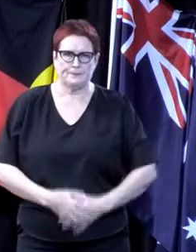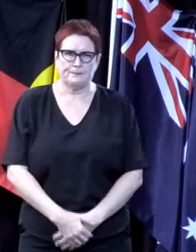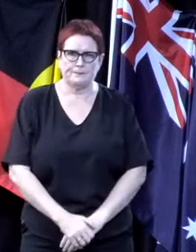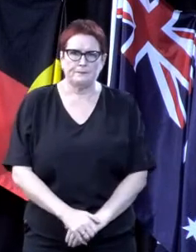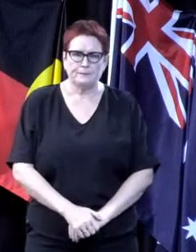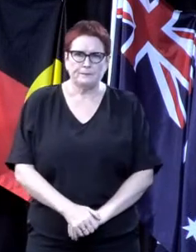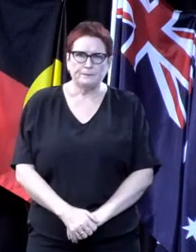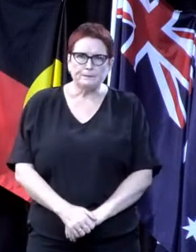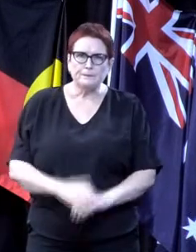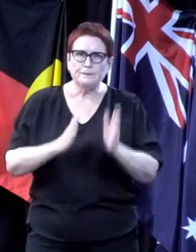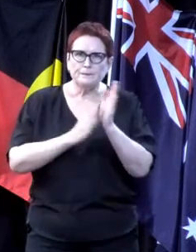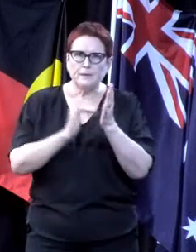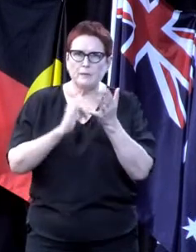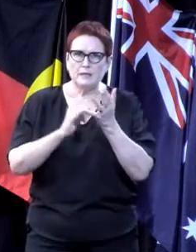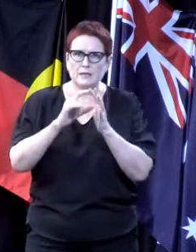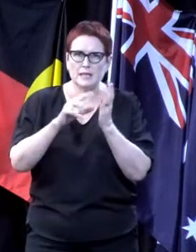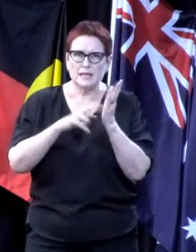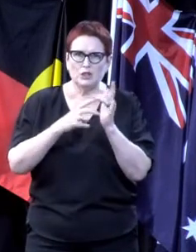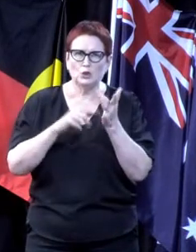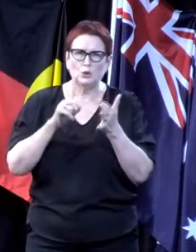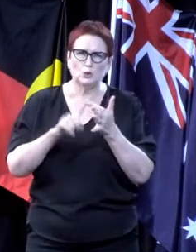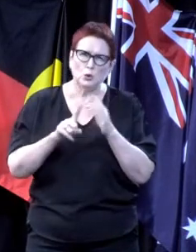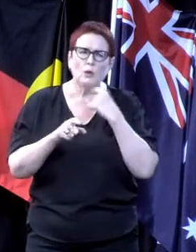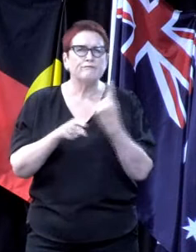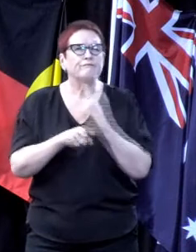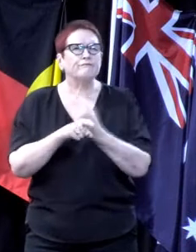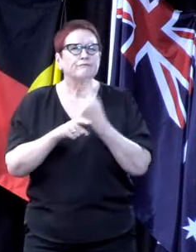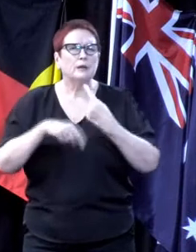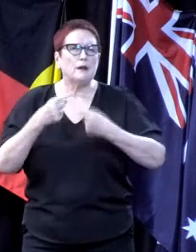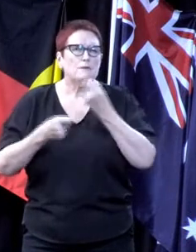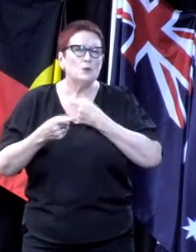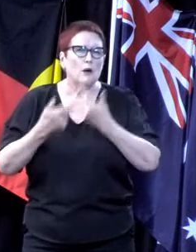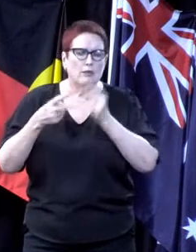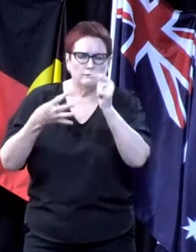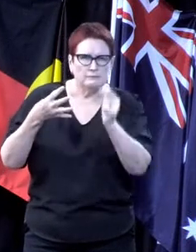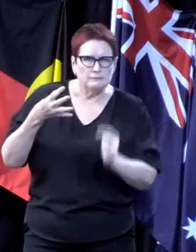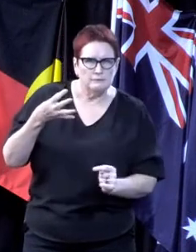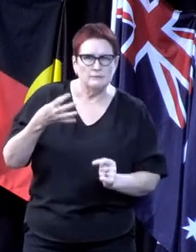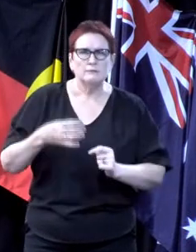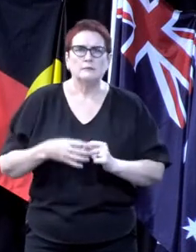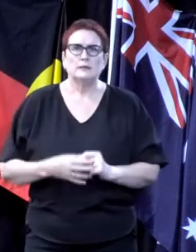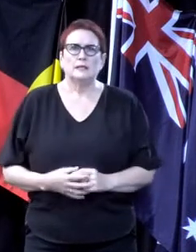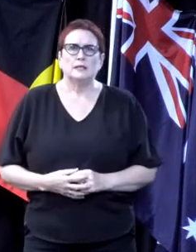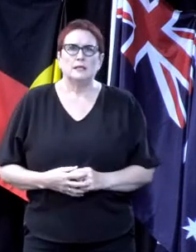Ms. Dunstone, I want to turn to a number of matters that have fallen from the evidence this week.